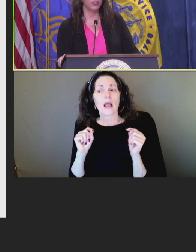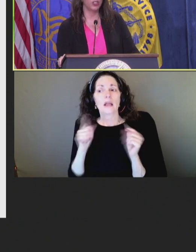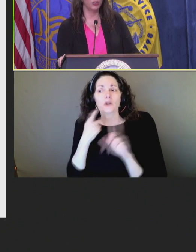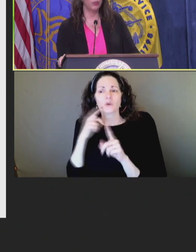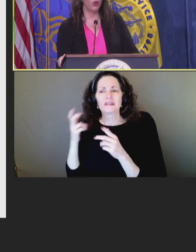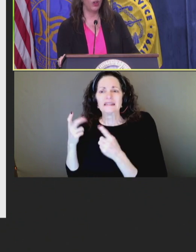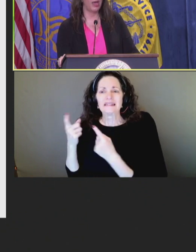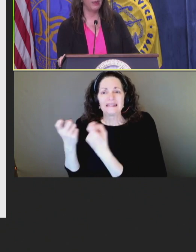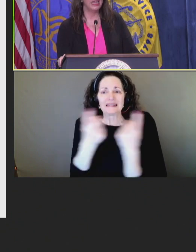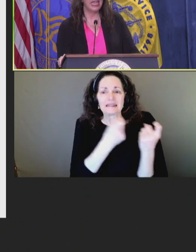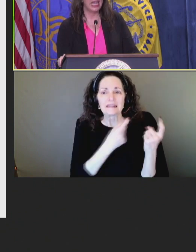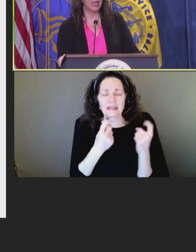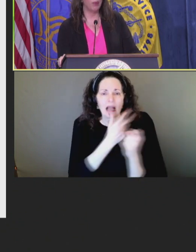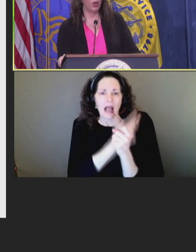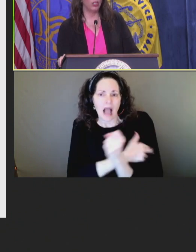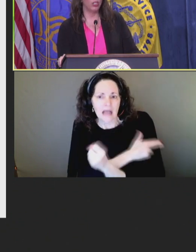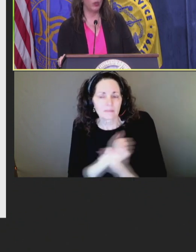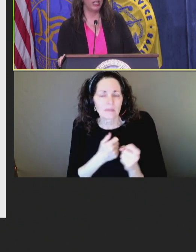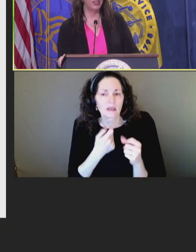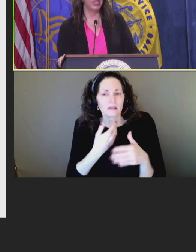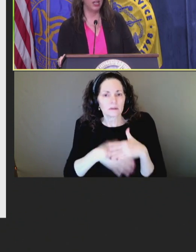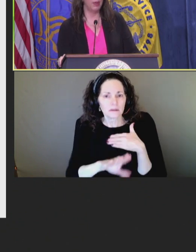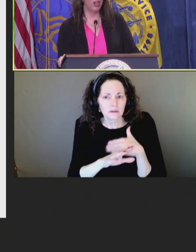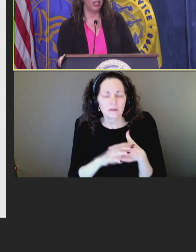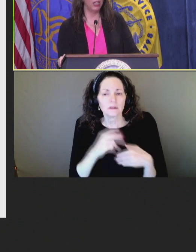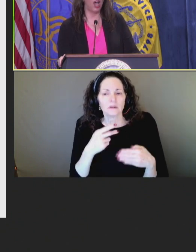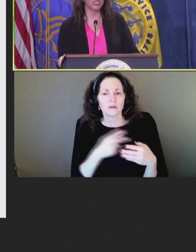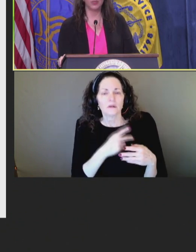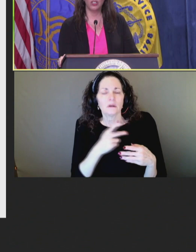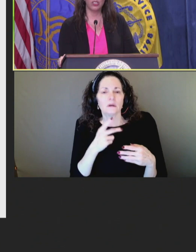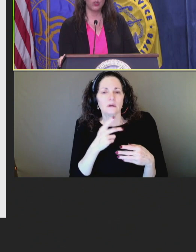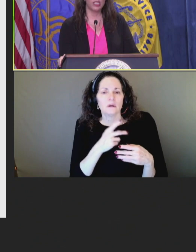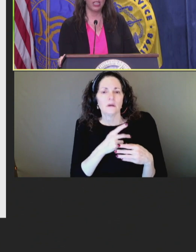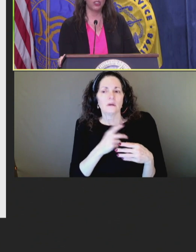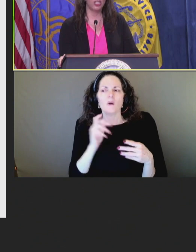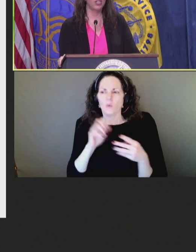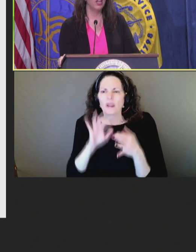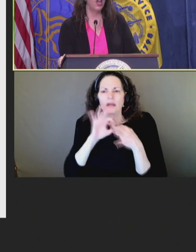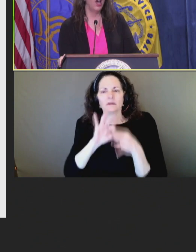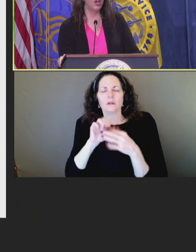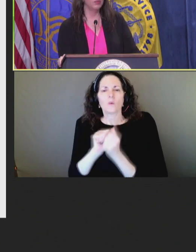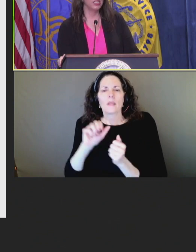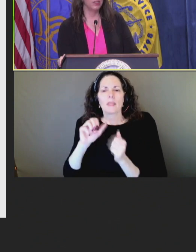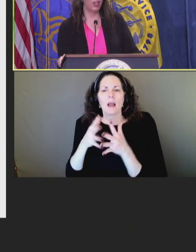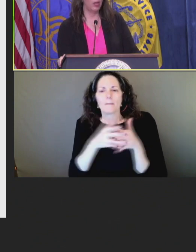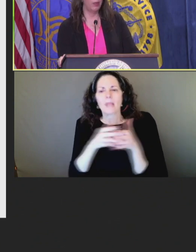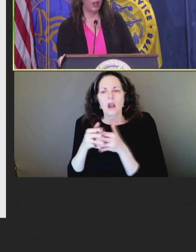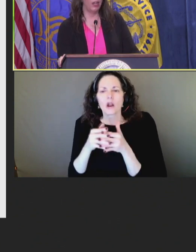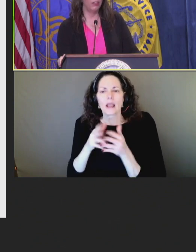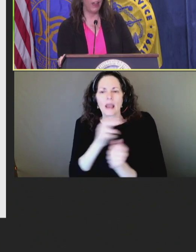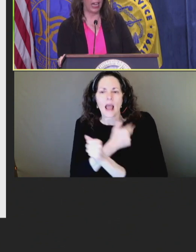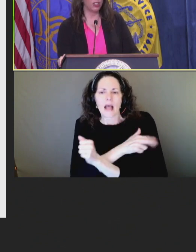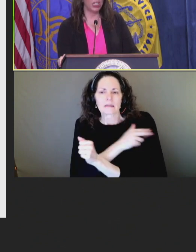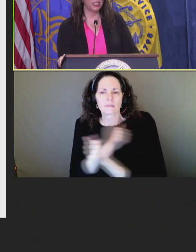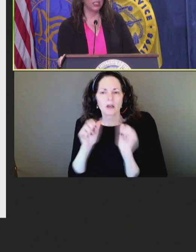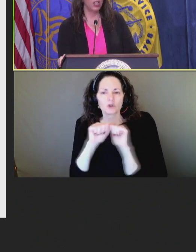Children program. AIM partnered with the American Hospital Association to develop a fact sheet,